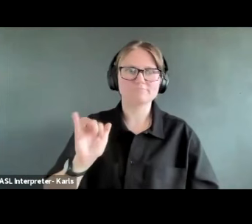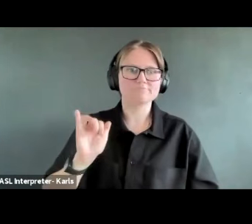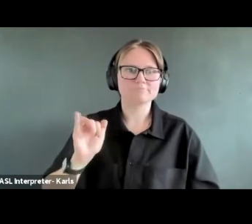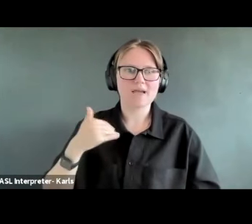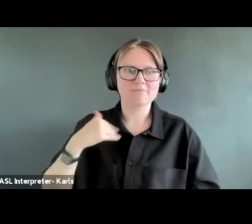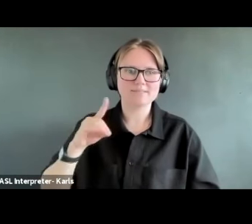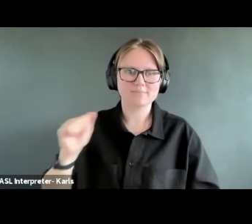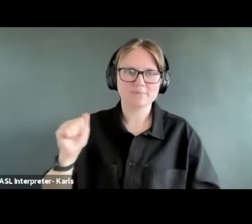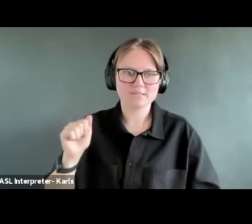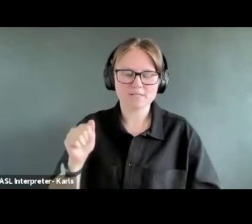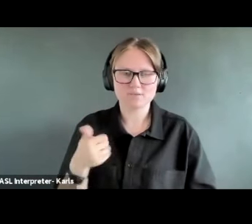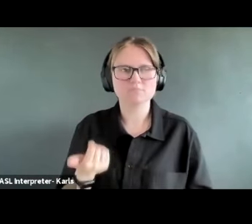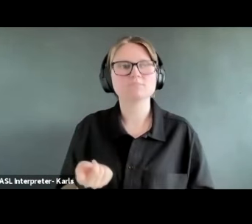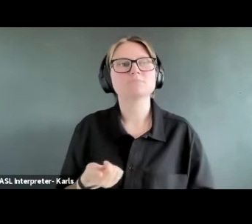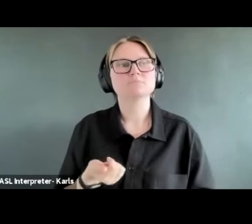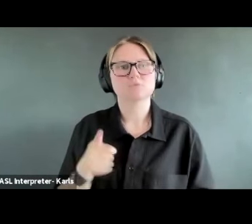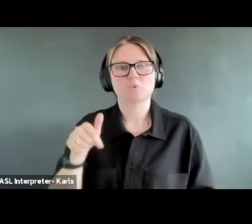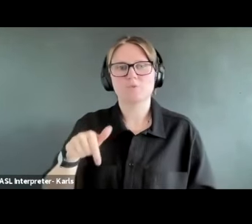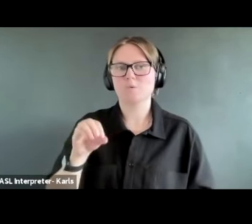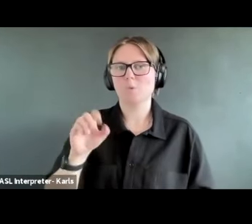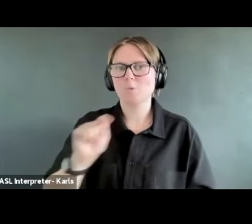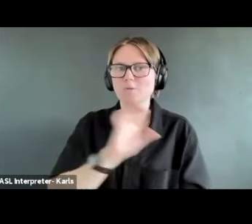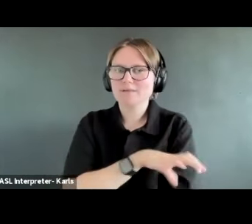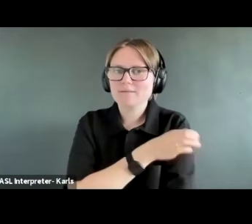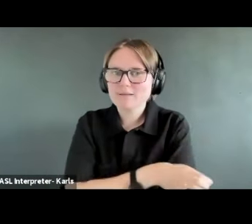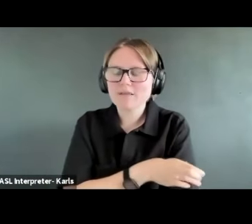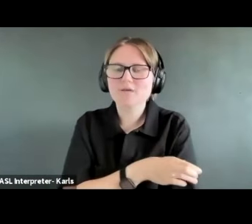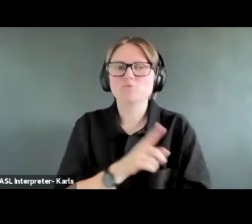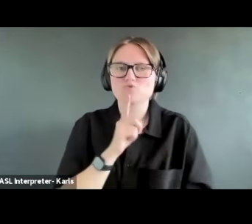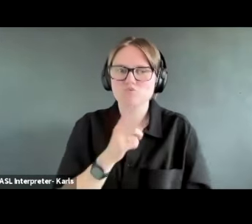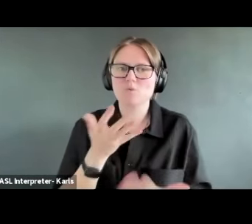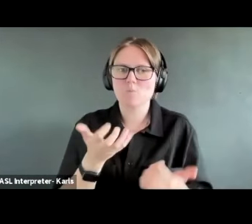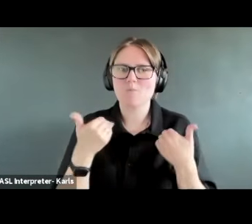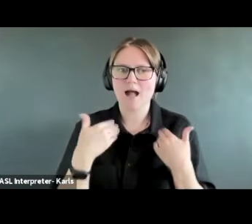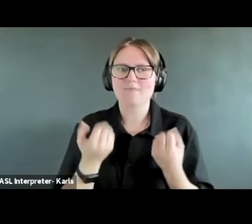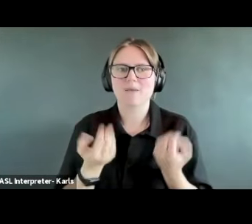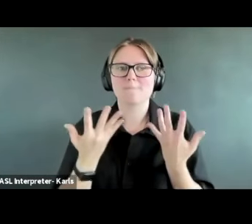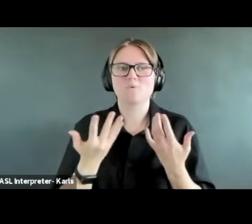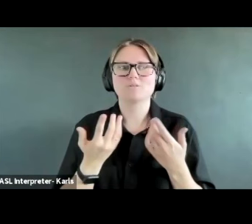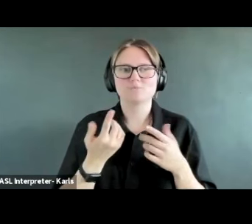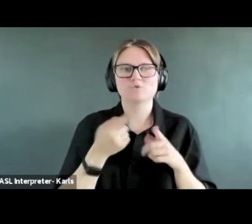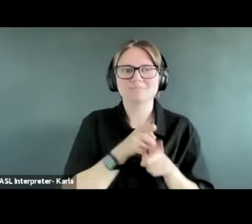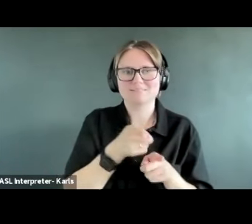clinic that we're doing, we really want to take the transdisciplinary approach. And I really like